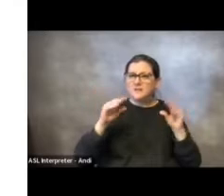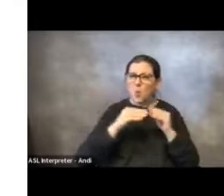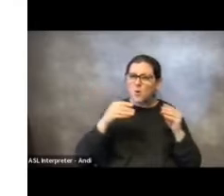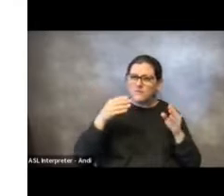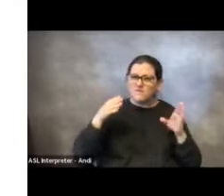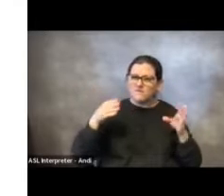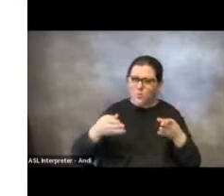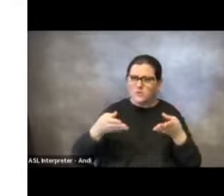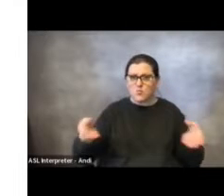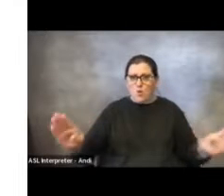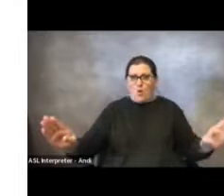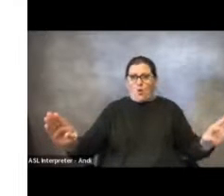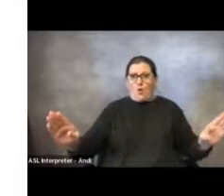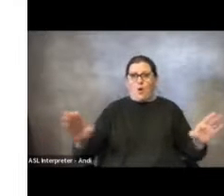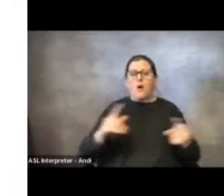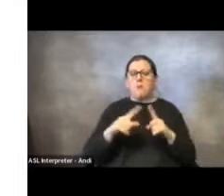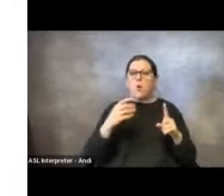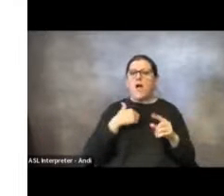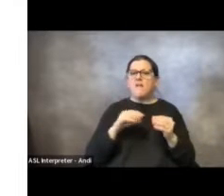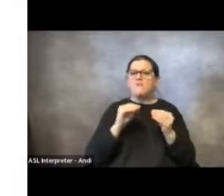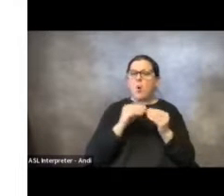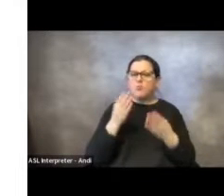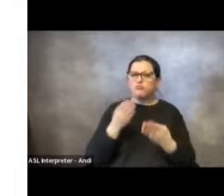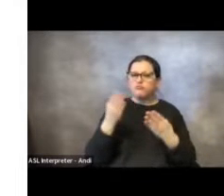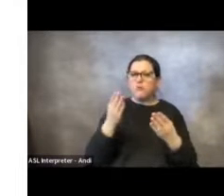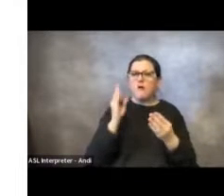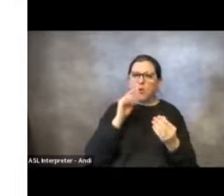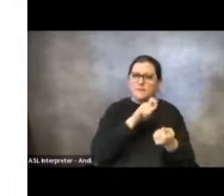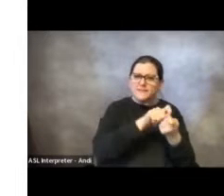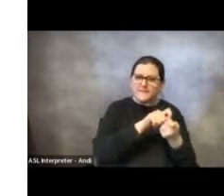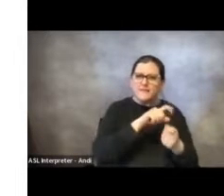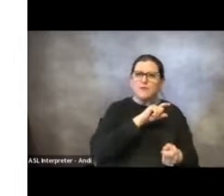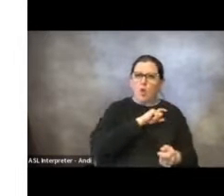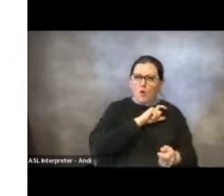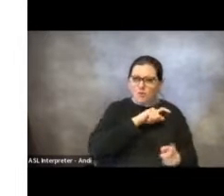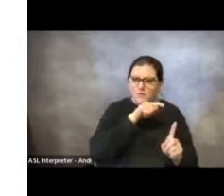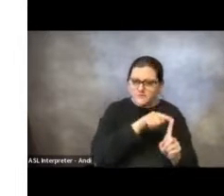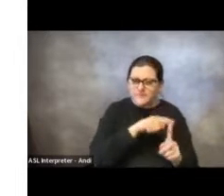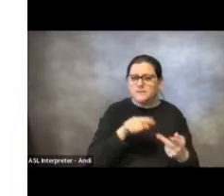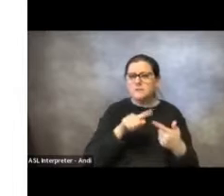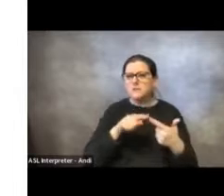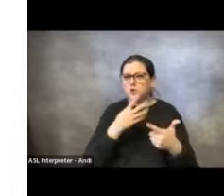the justice system. But we do have an additional set of recommendations specifically for law enforcement and jails and so